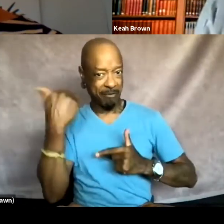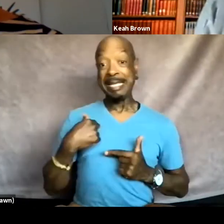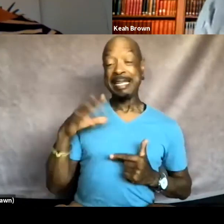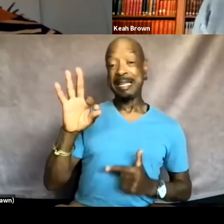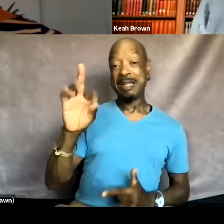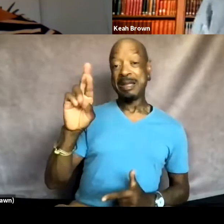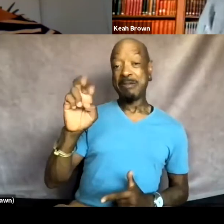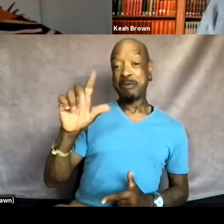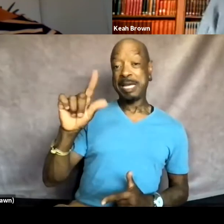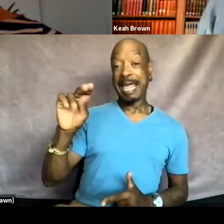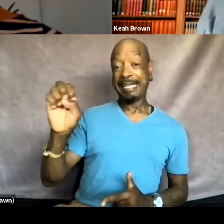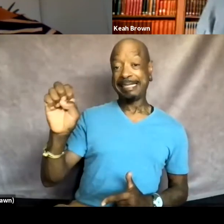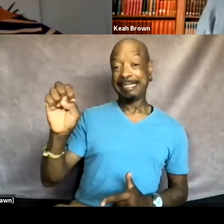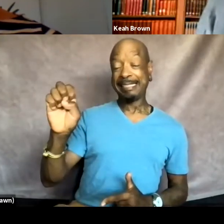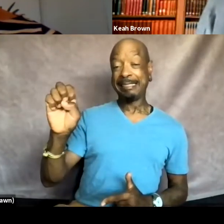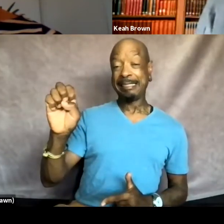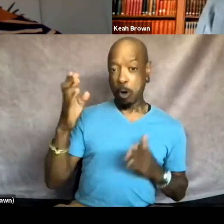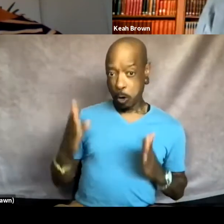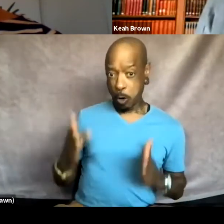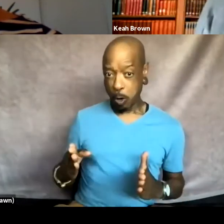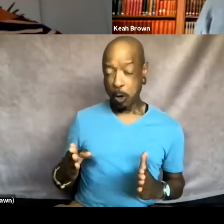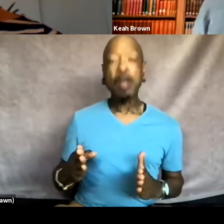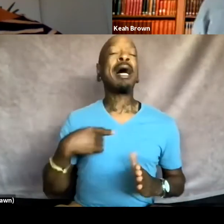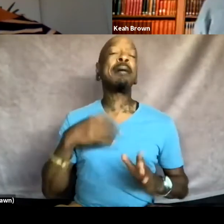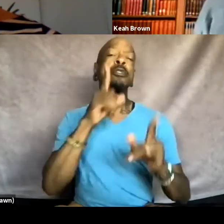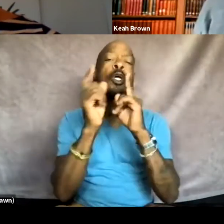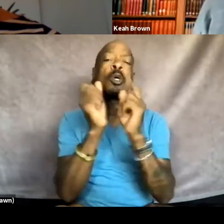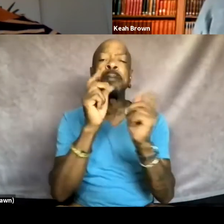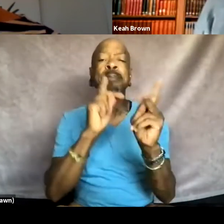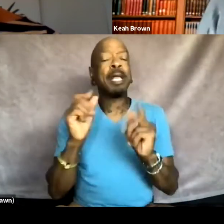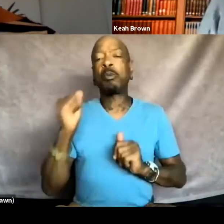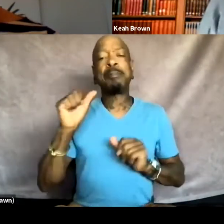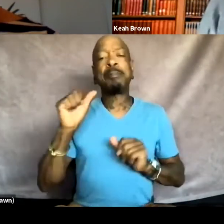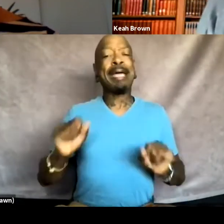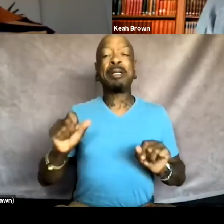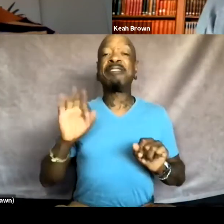Keah Brown: That I never would have been able to if I couldn't fly to see them, I think